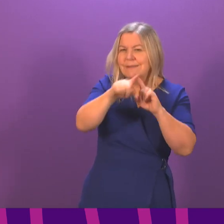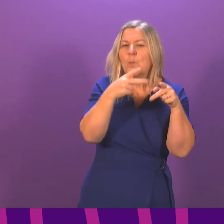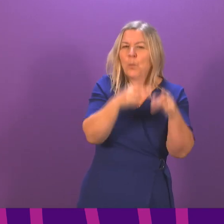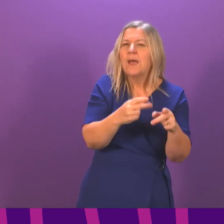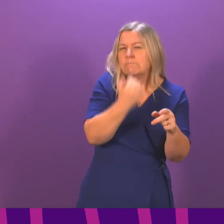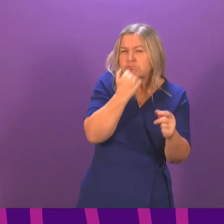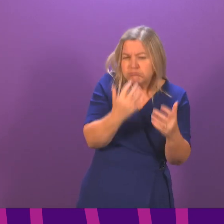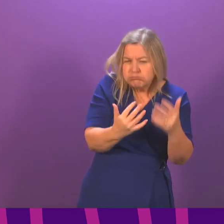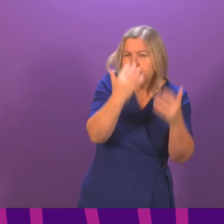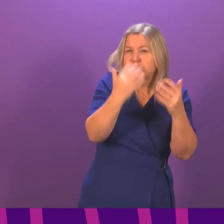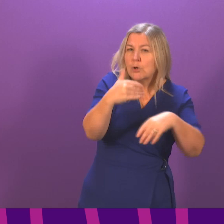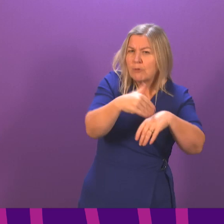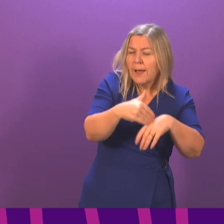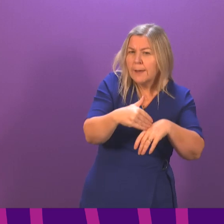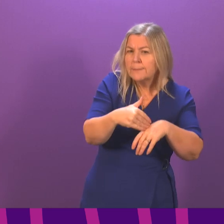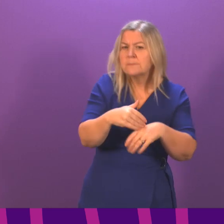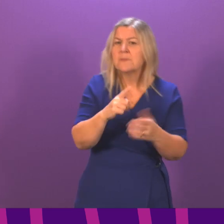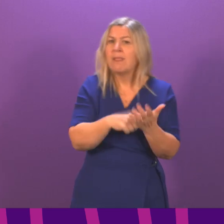a 15 per cent decrease in crime in Glasgow.